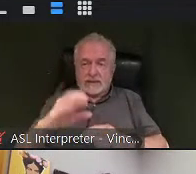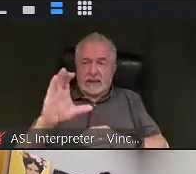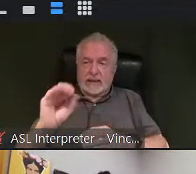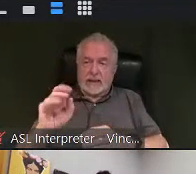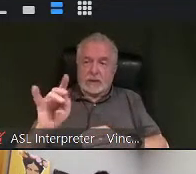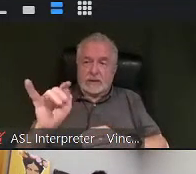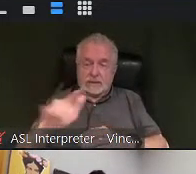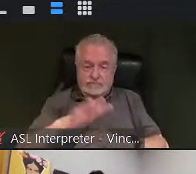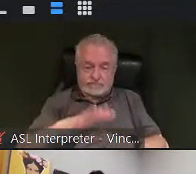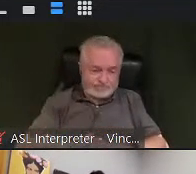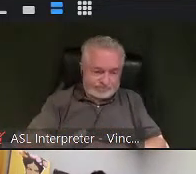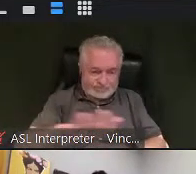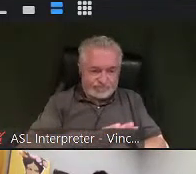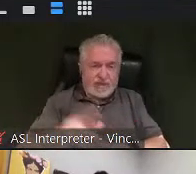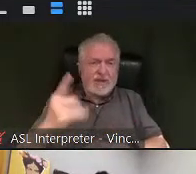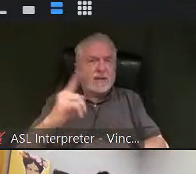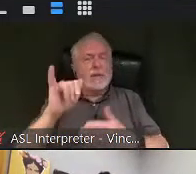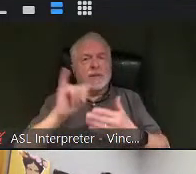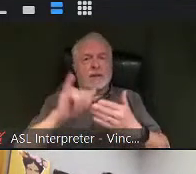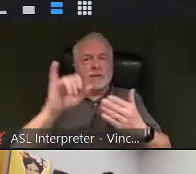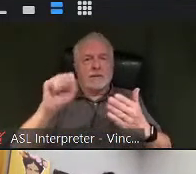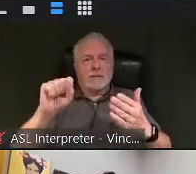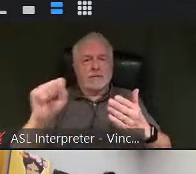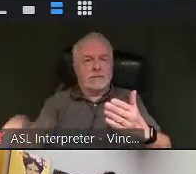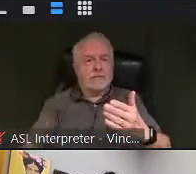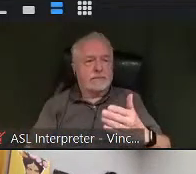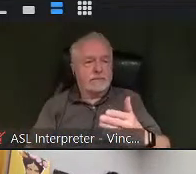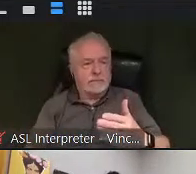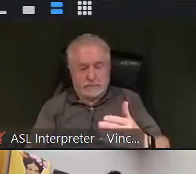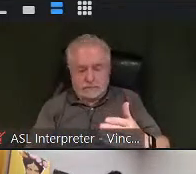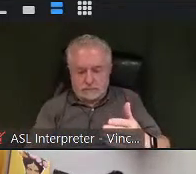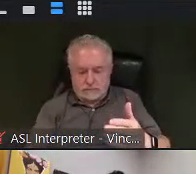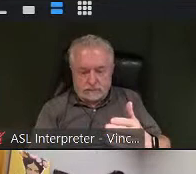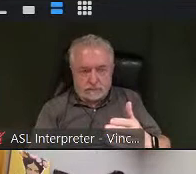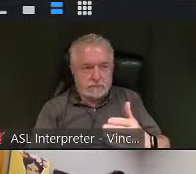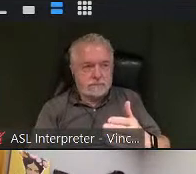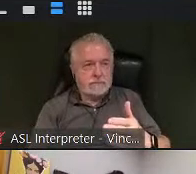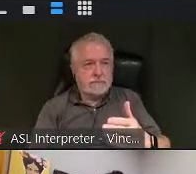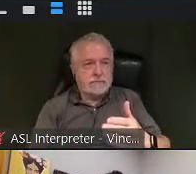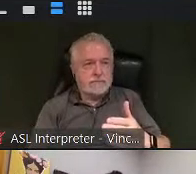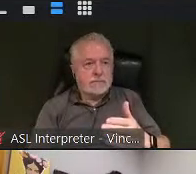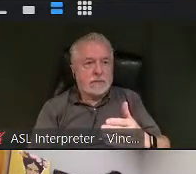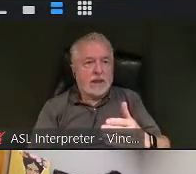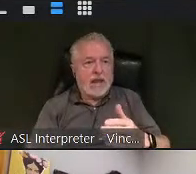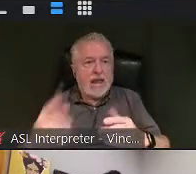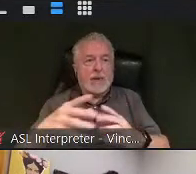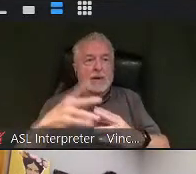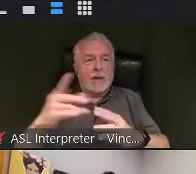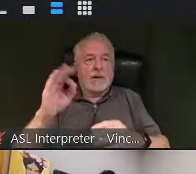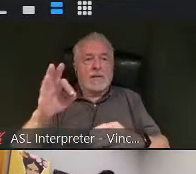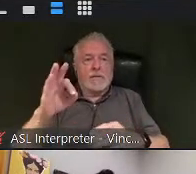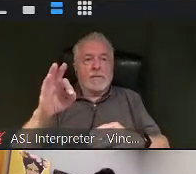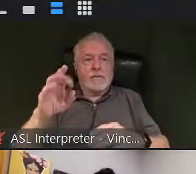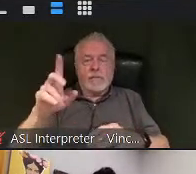and something that is happening a lot because of the Delta variant.